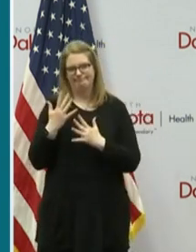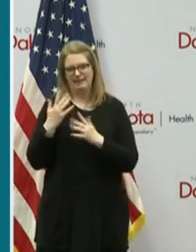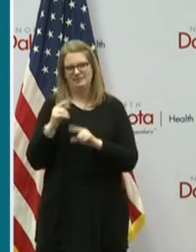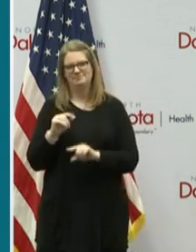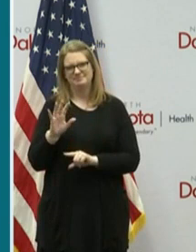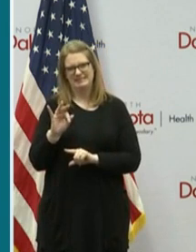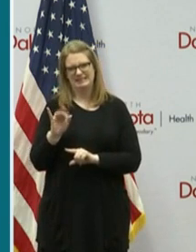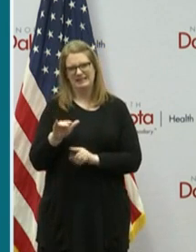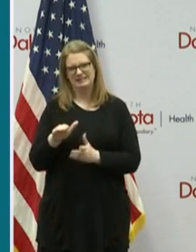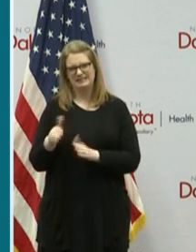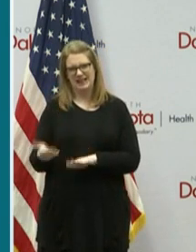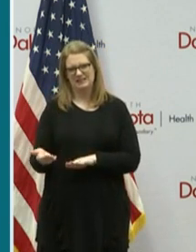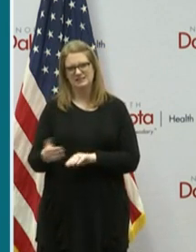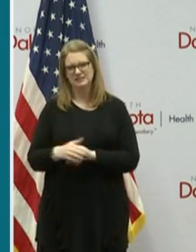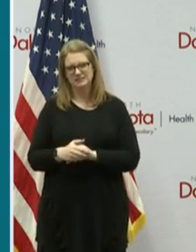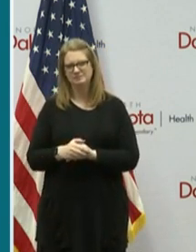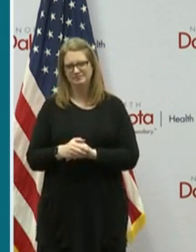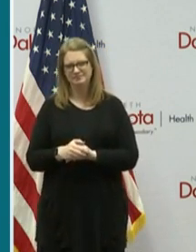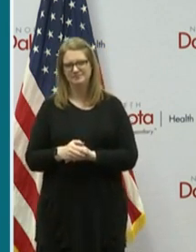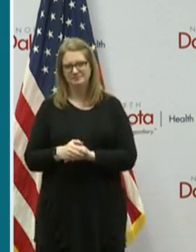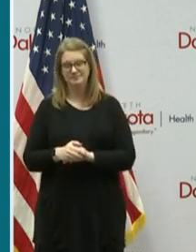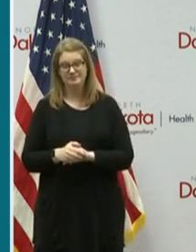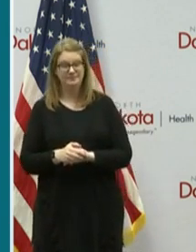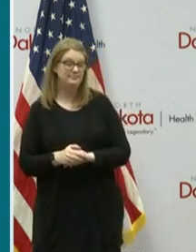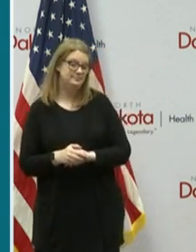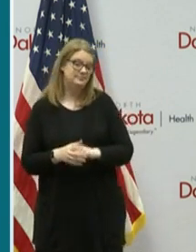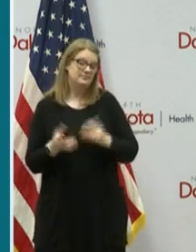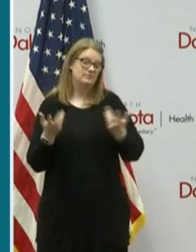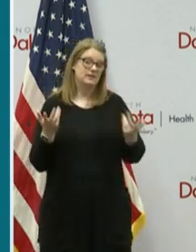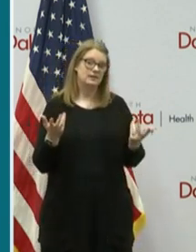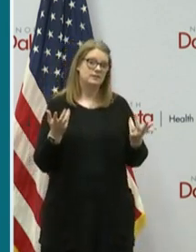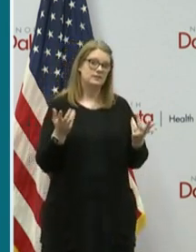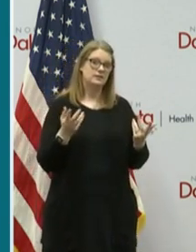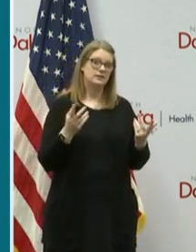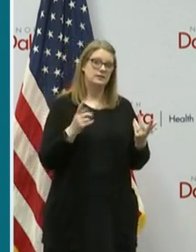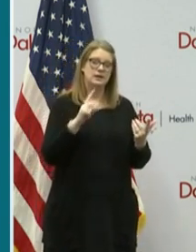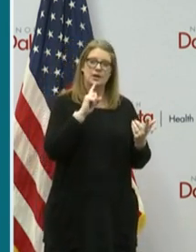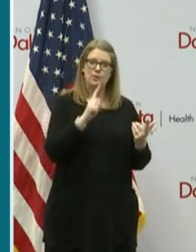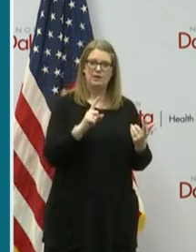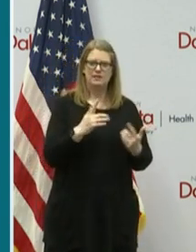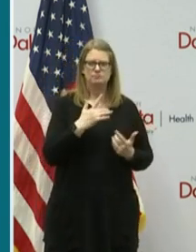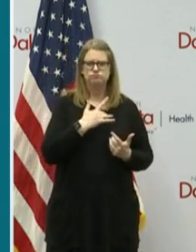ARE NOW AT 577 AND WE HAVE 437 INDIVIDUALS THAT HAVE RECOVERED